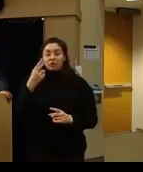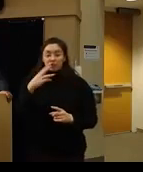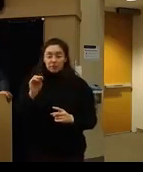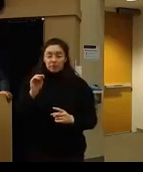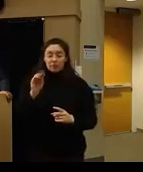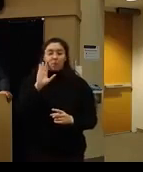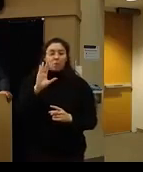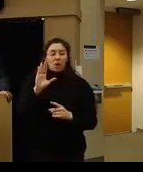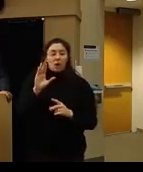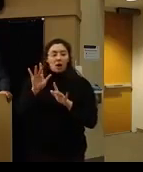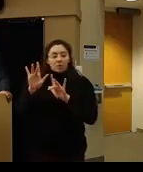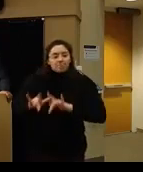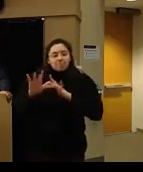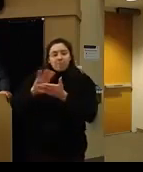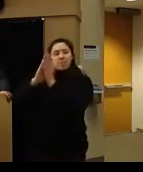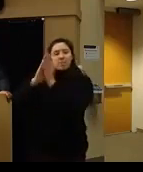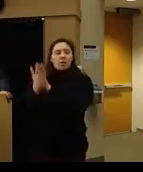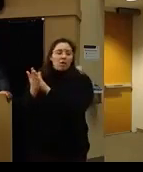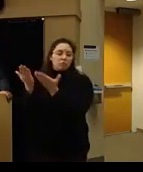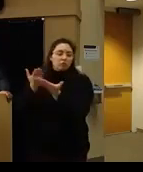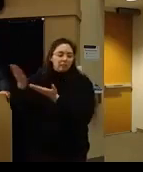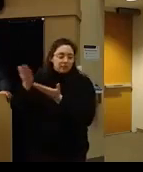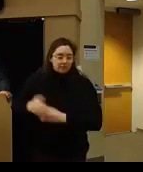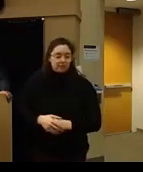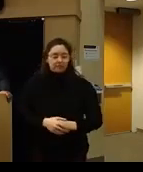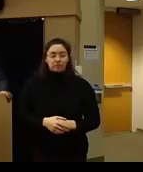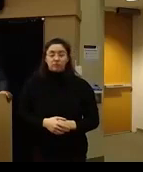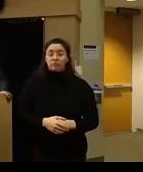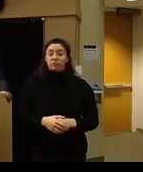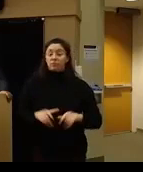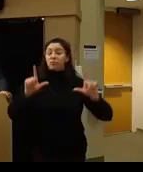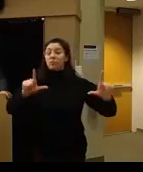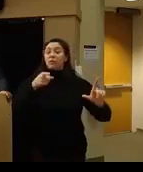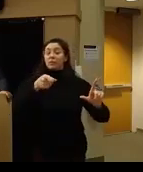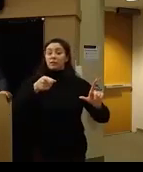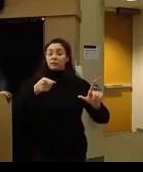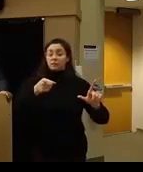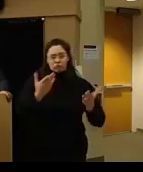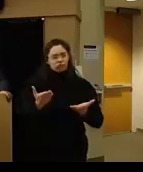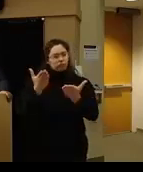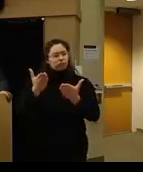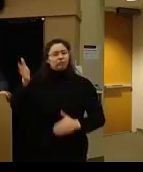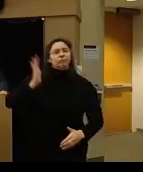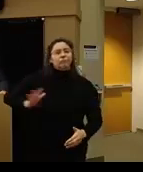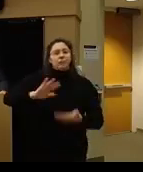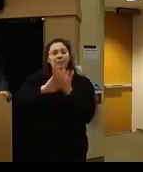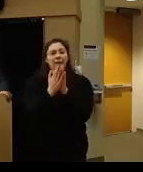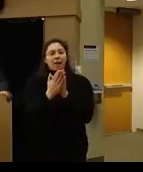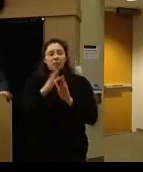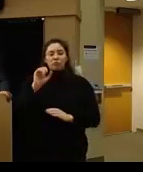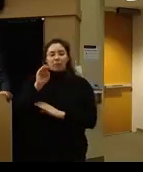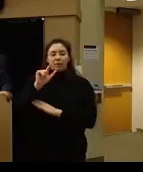mind or I am proposing that this is the the origin of the criminalization of Blackness now why do I